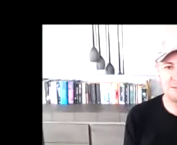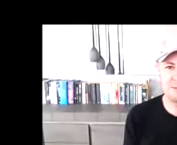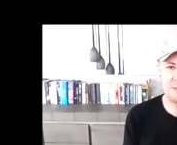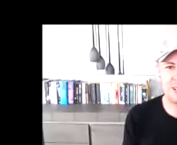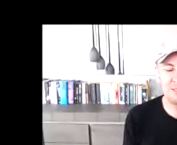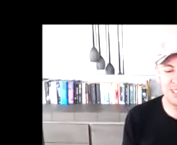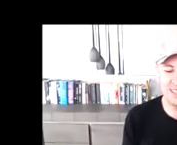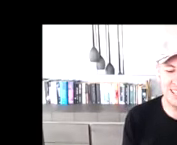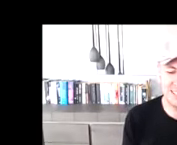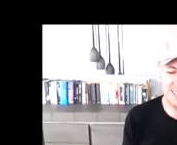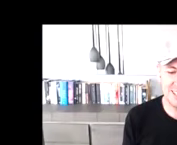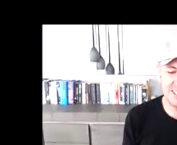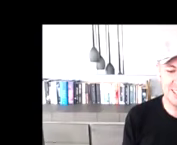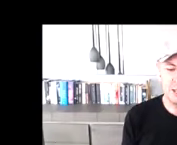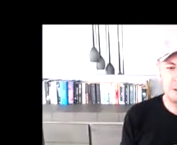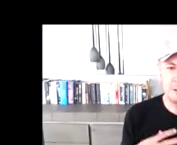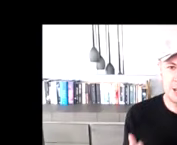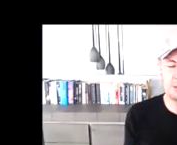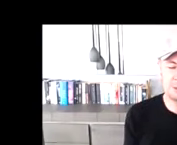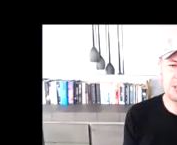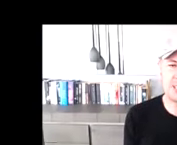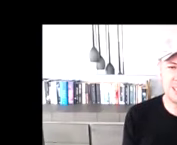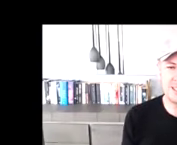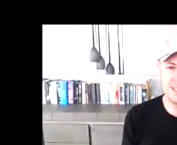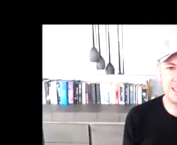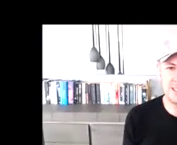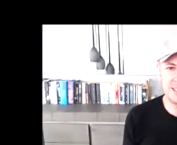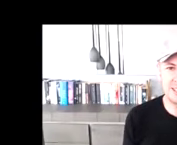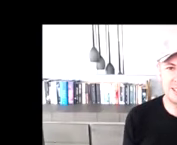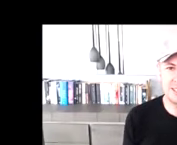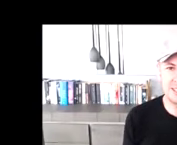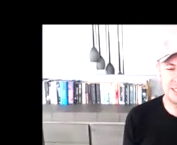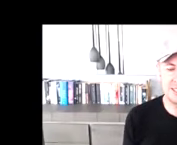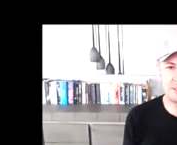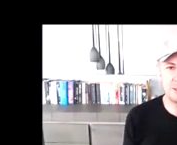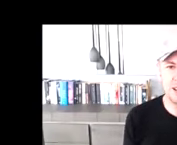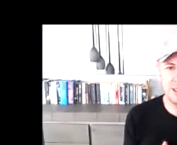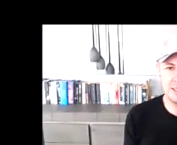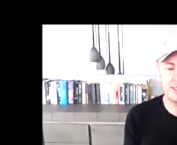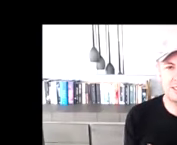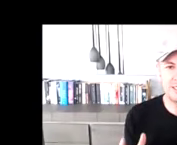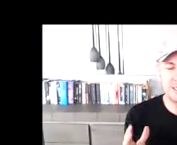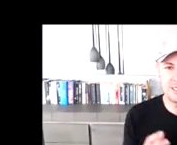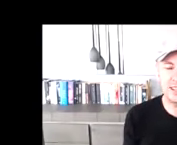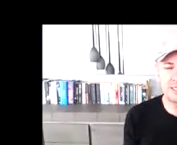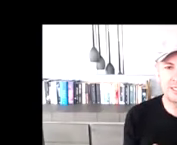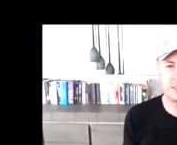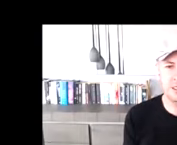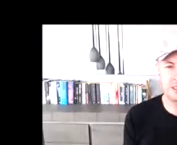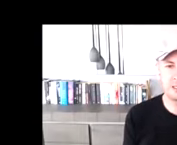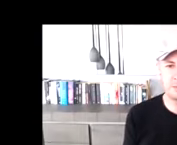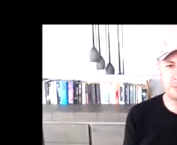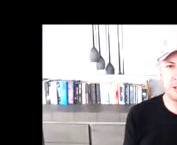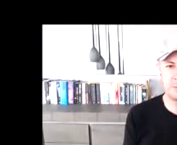for many of us. And Remarkable's mission is to harness tech and innovation for the benefit of